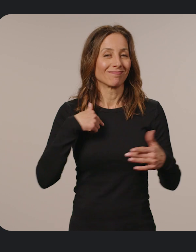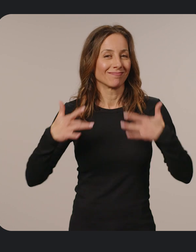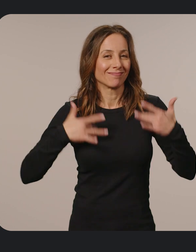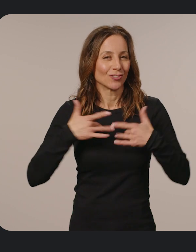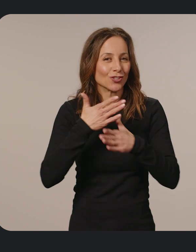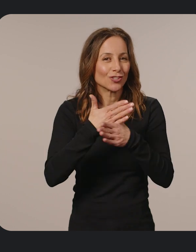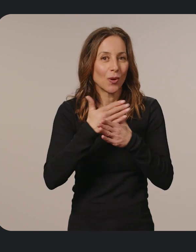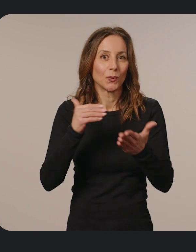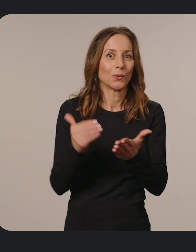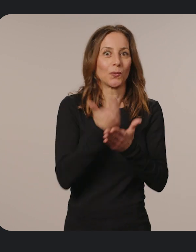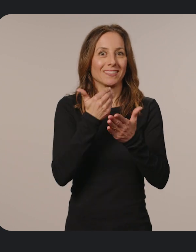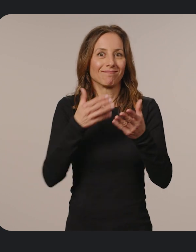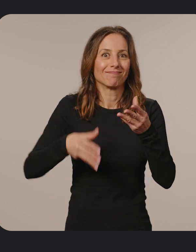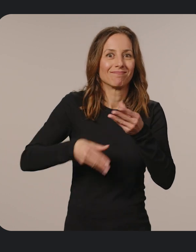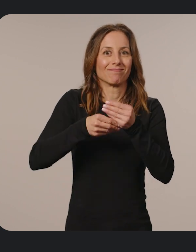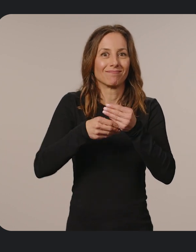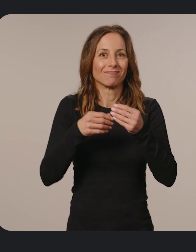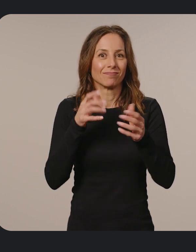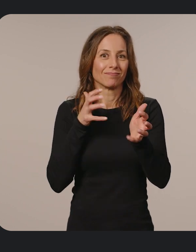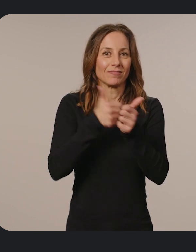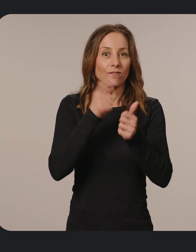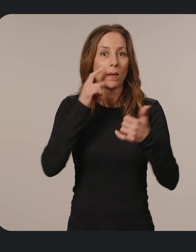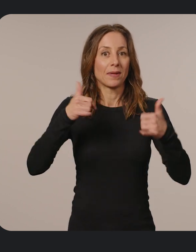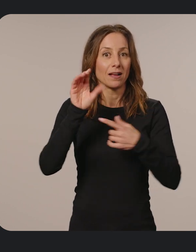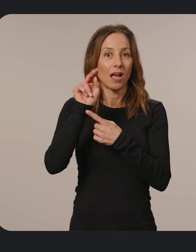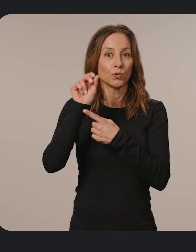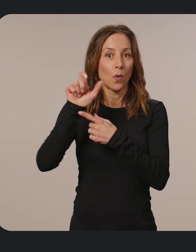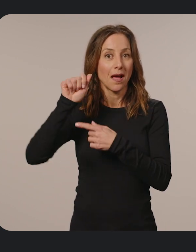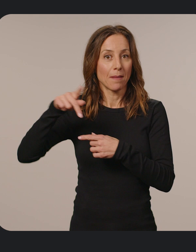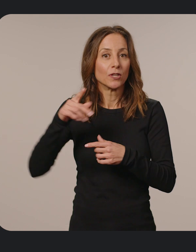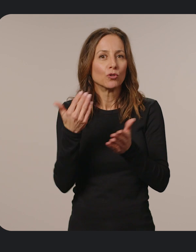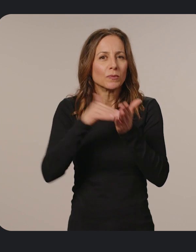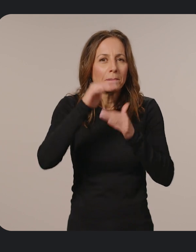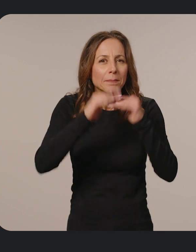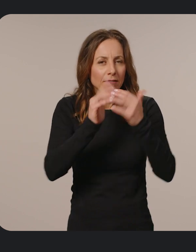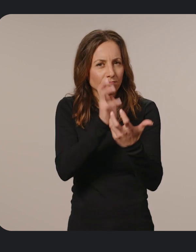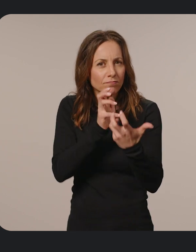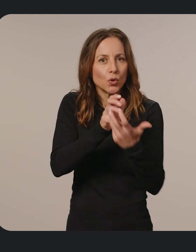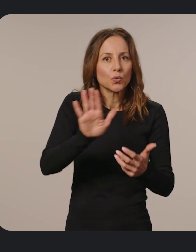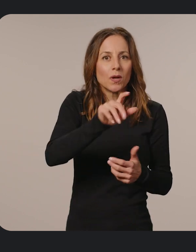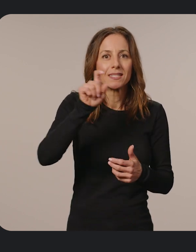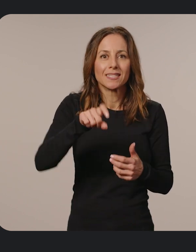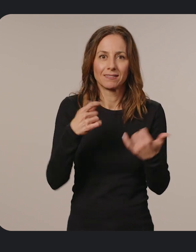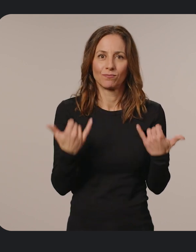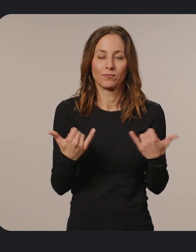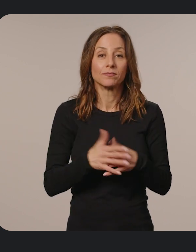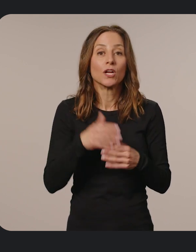So I'm excited to share the newest iteration of the Play Console app, rebuilt around your needs as they are today.